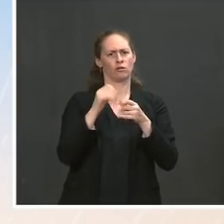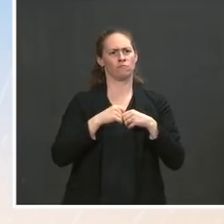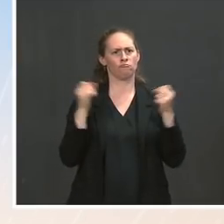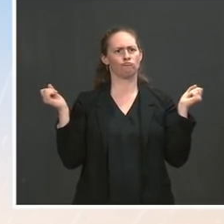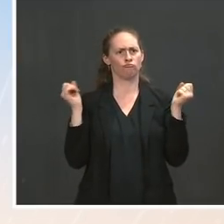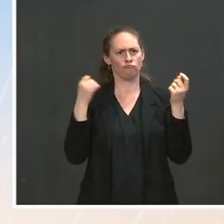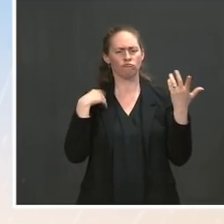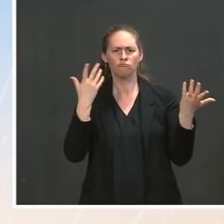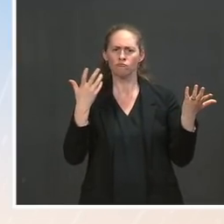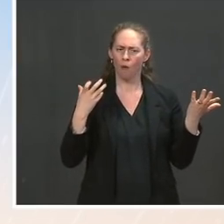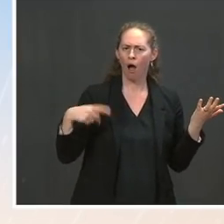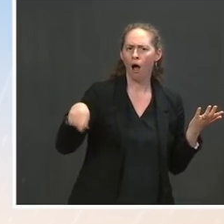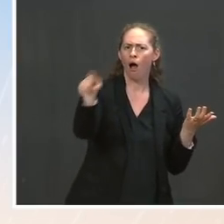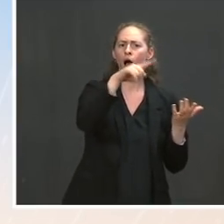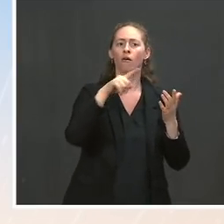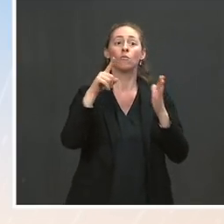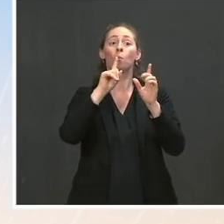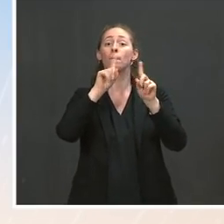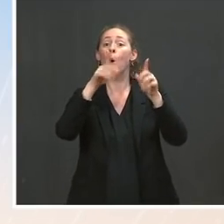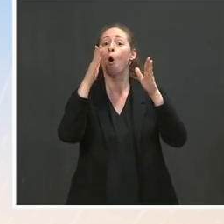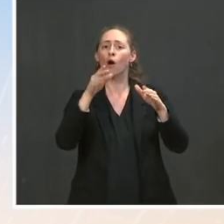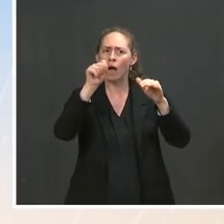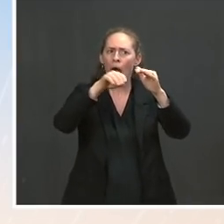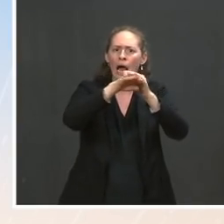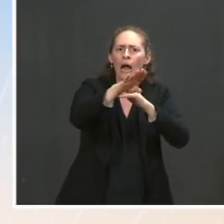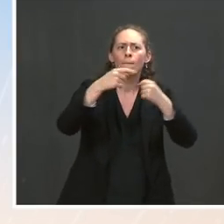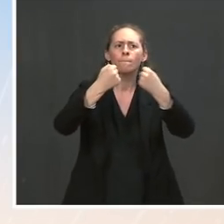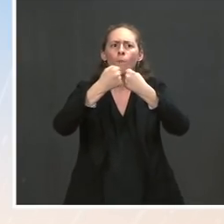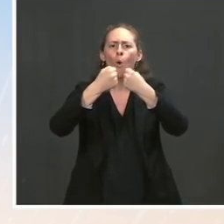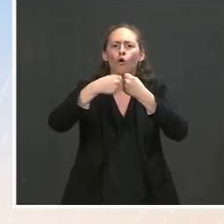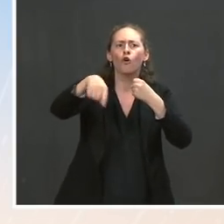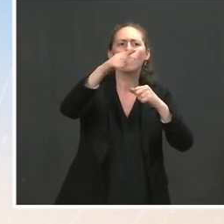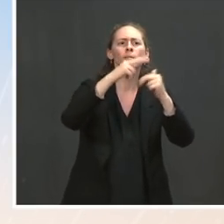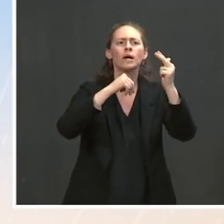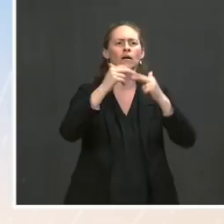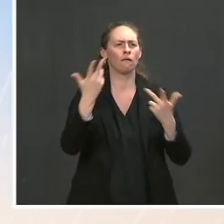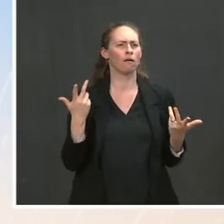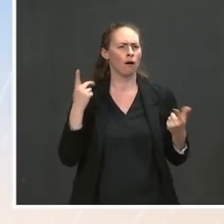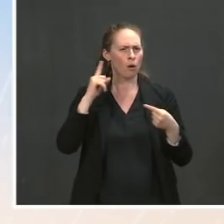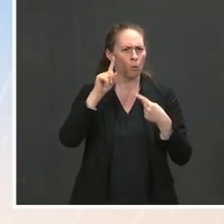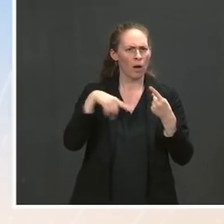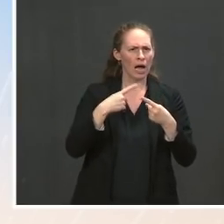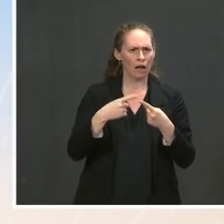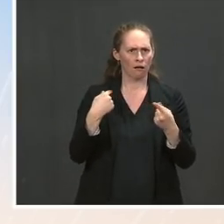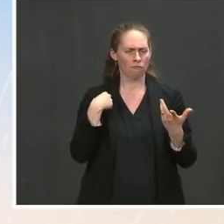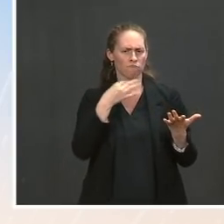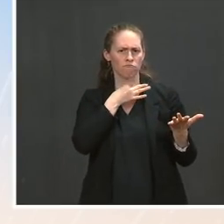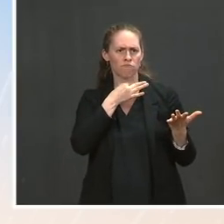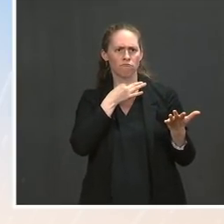"I will commit when my plan is underway to have access." It sounded to a lot of people like he was saying,